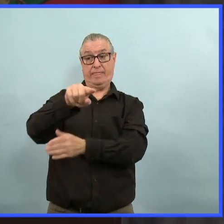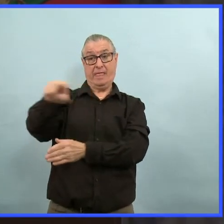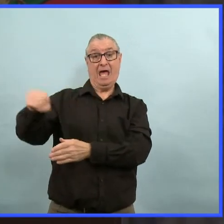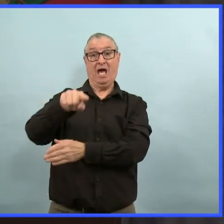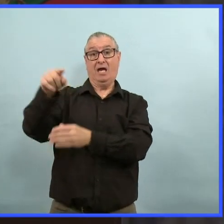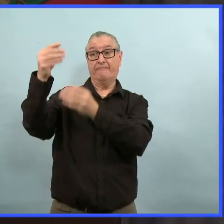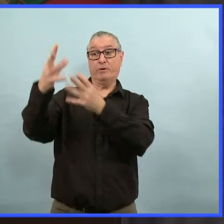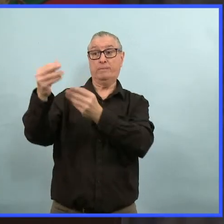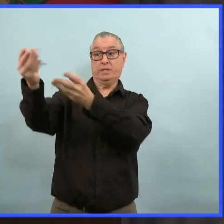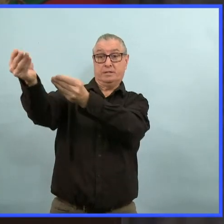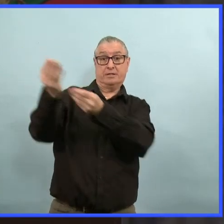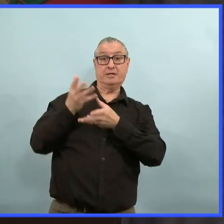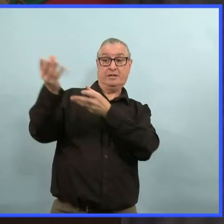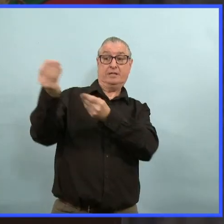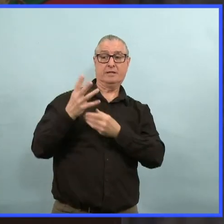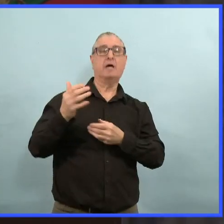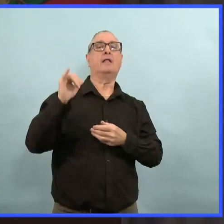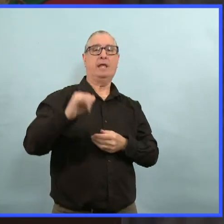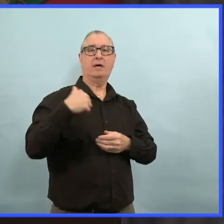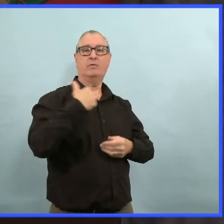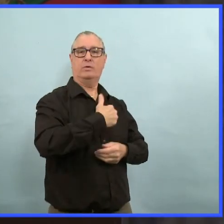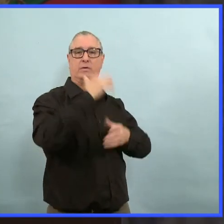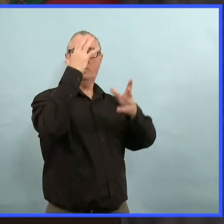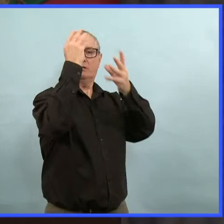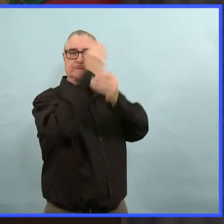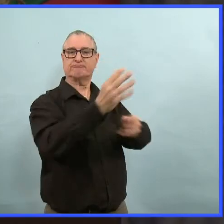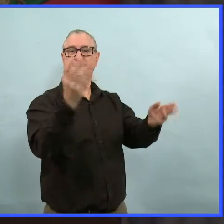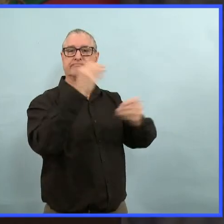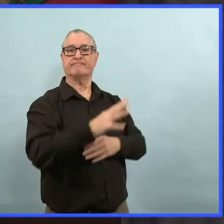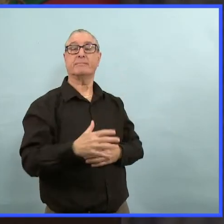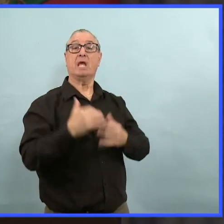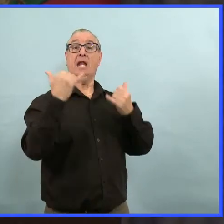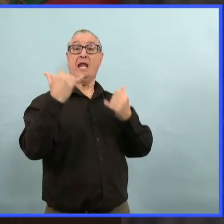this point as we've stated today they're trending downwards which is why we're moving towards